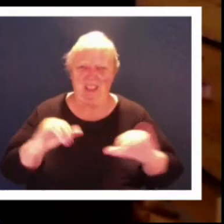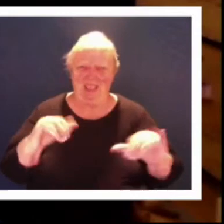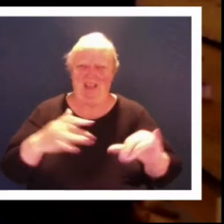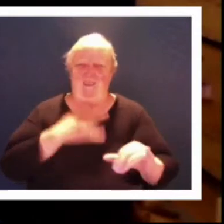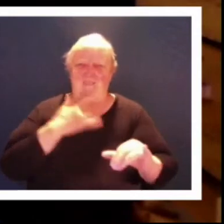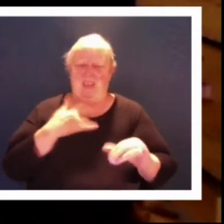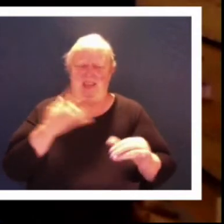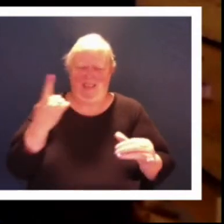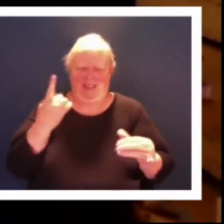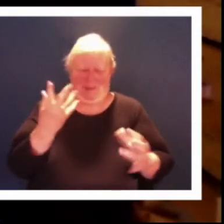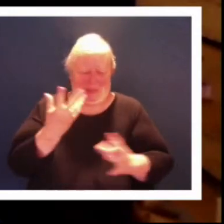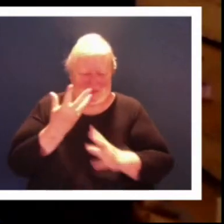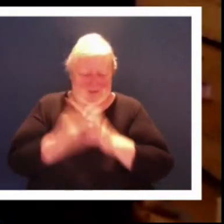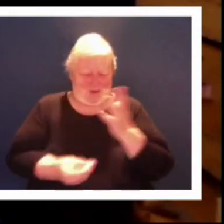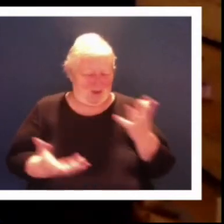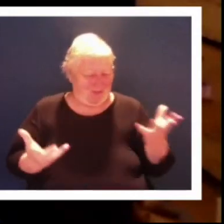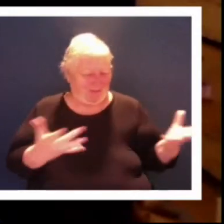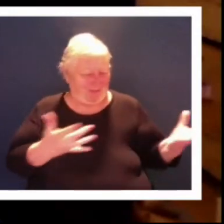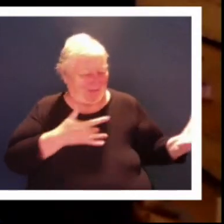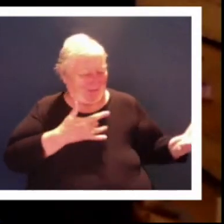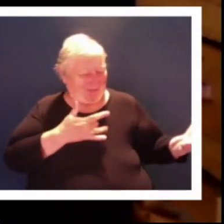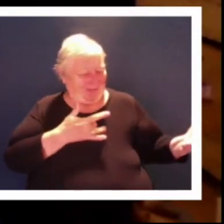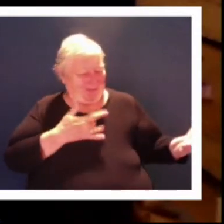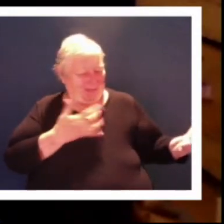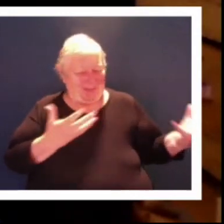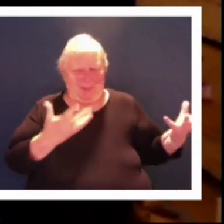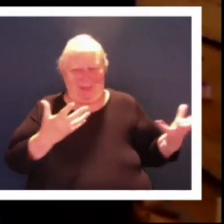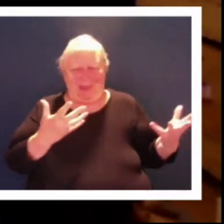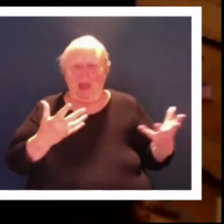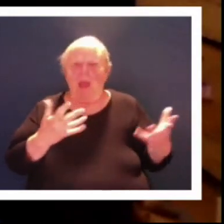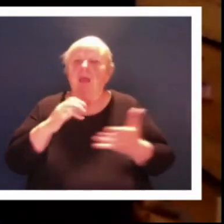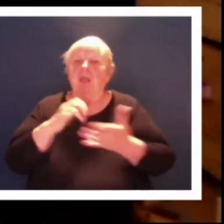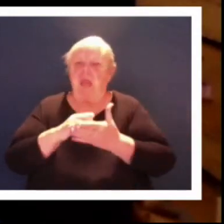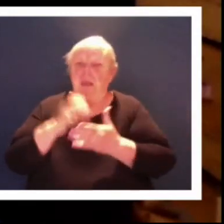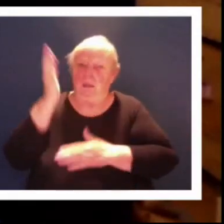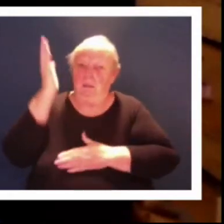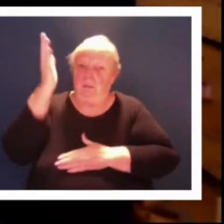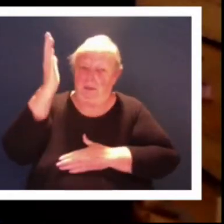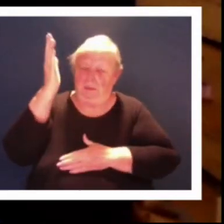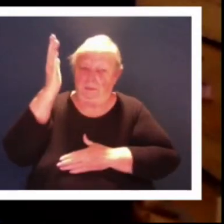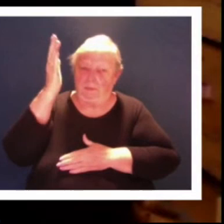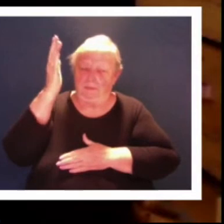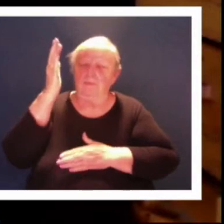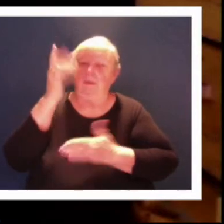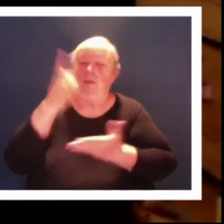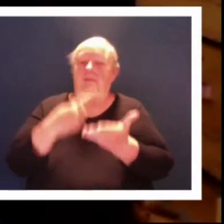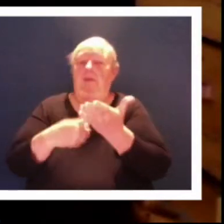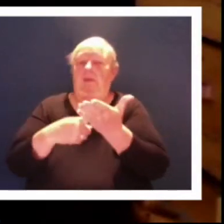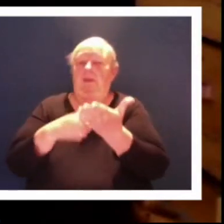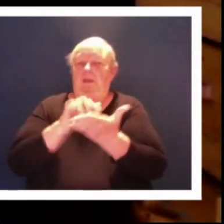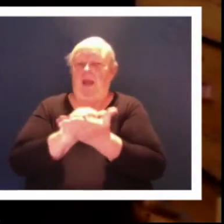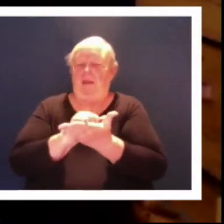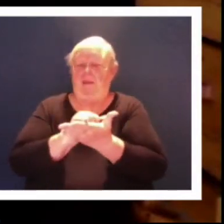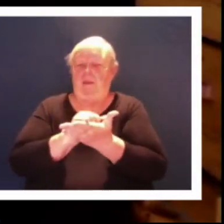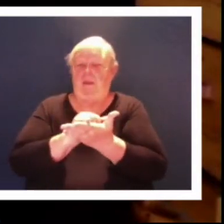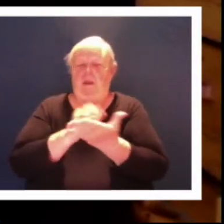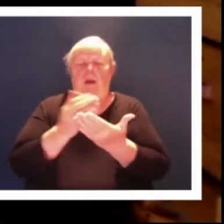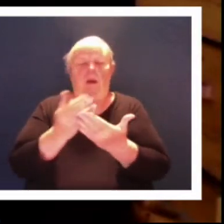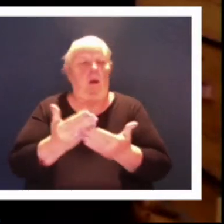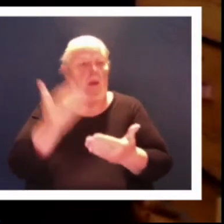And that's what this talk really addresses. Because what used to work no longer does in this environment, whether pre-pandemic